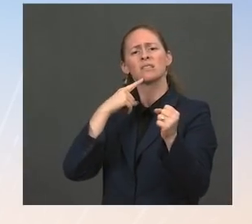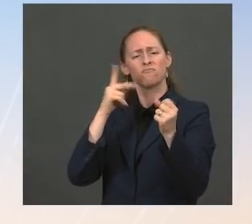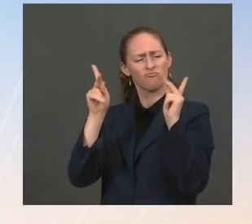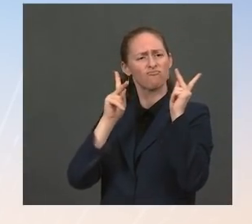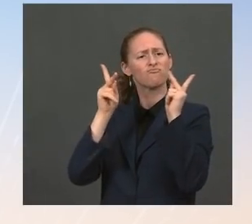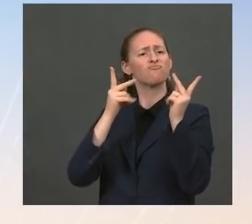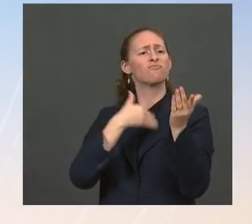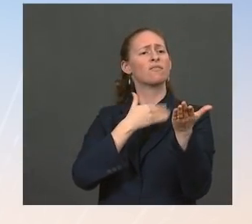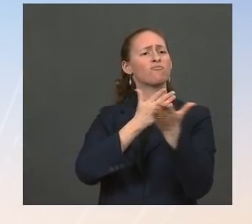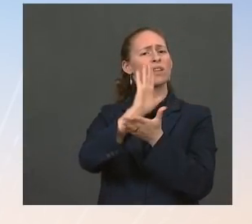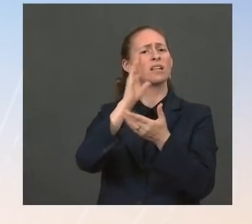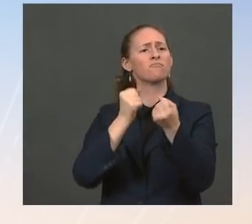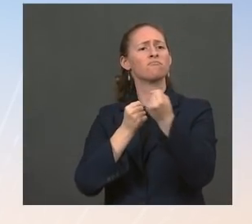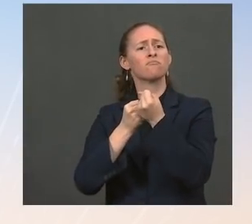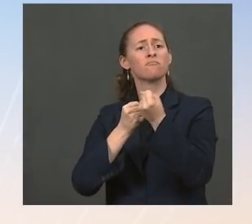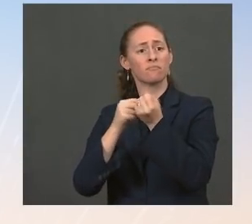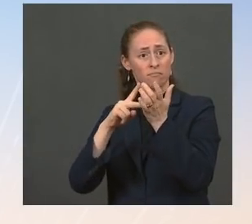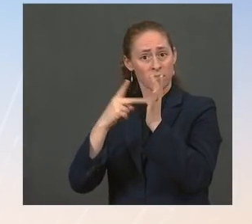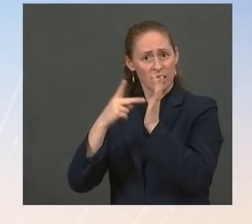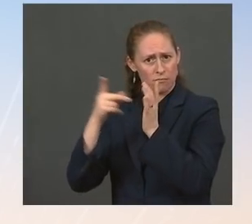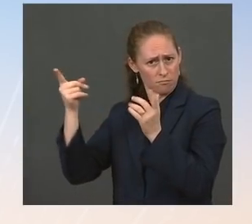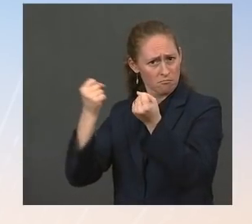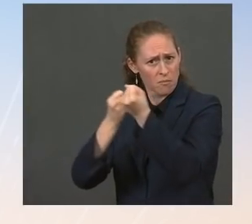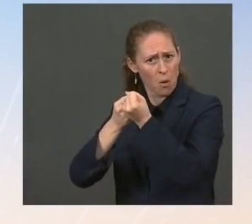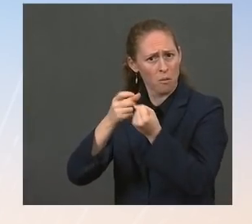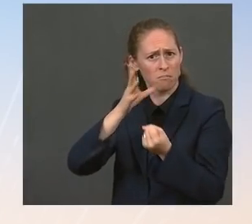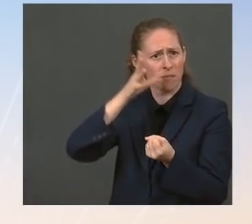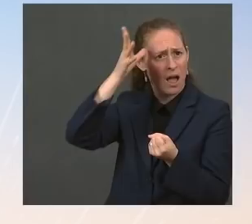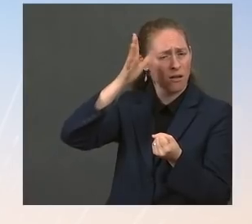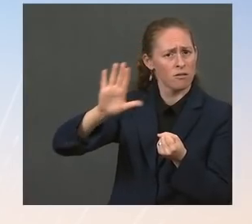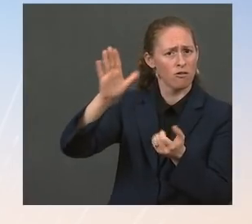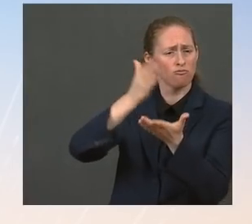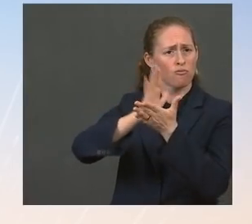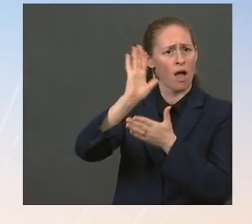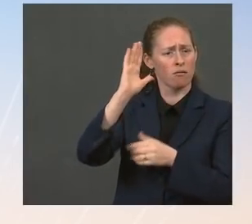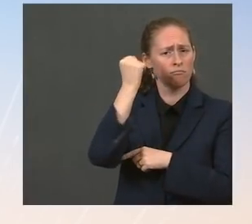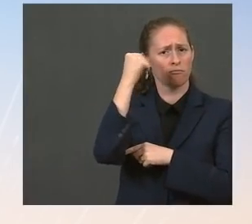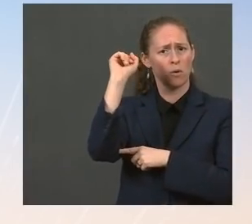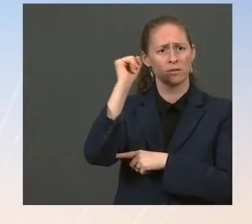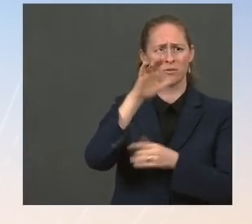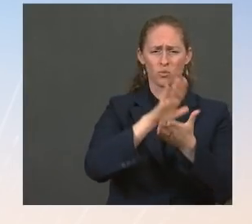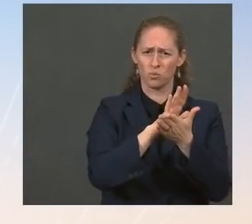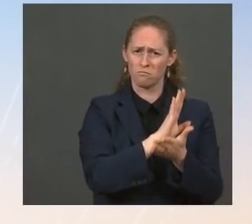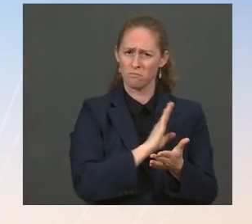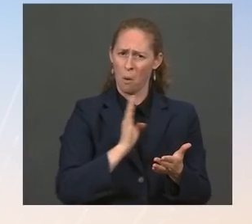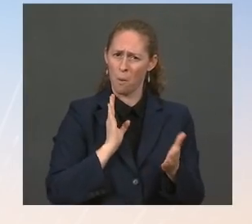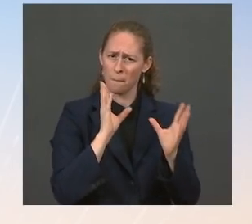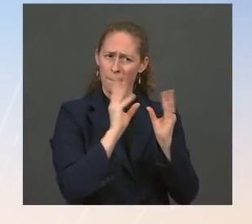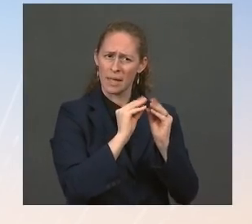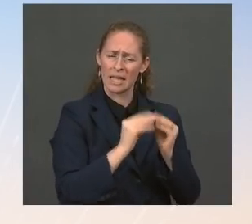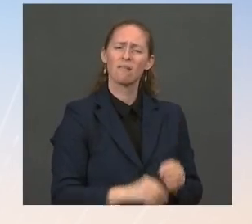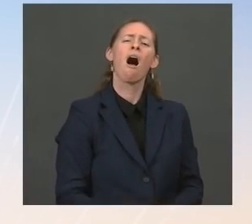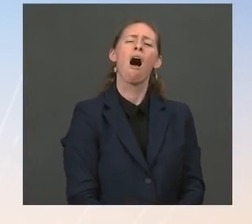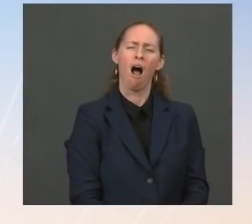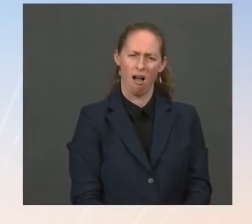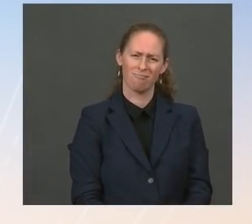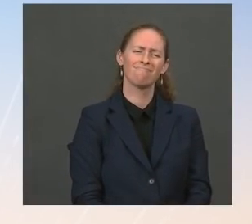of these parents to protest at school board meetings? Ms. Psaki: Of course. But he doesn't stand for the fundamental right -- I assume you don't either --